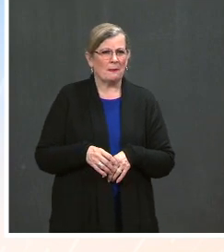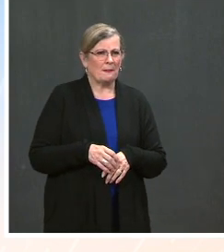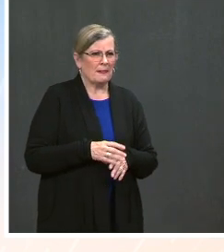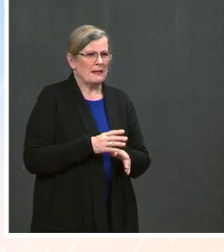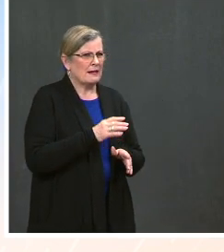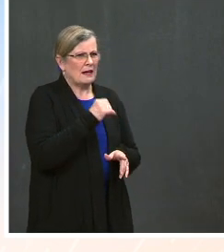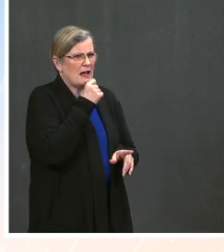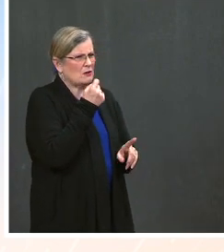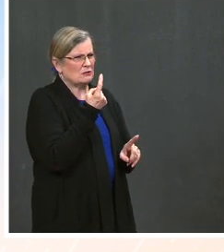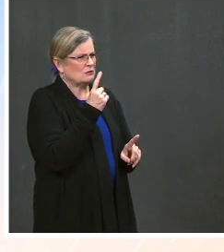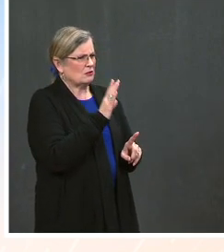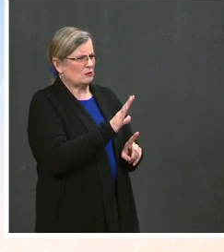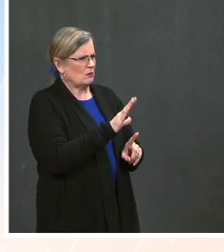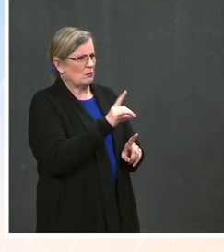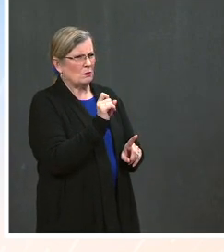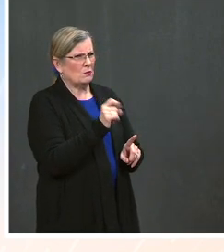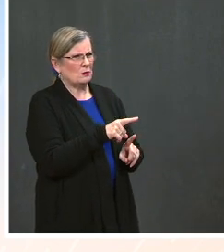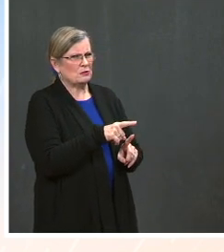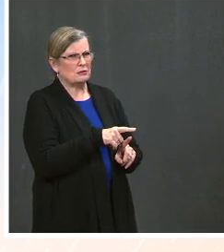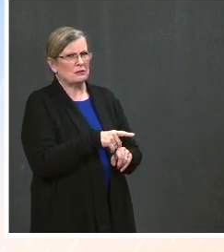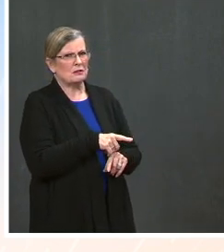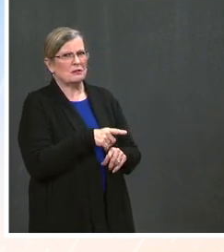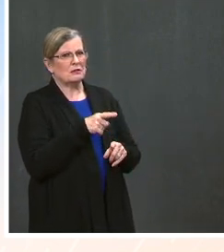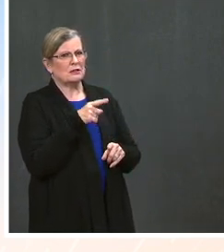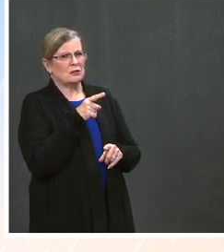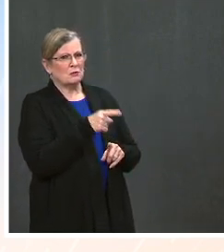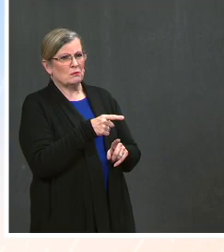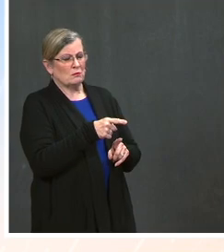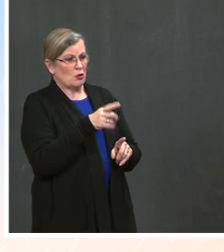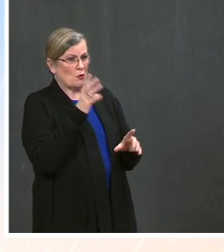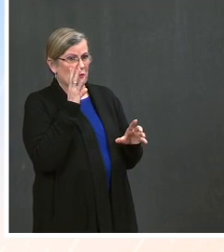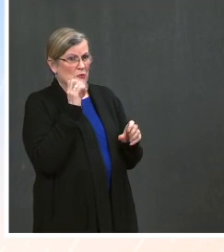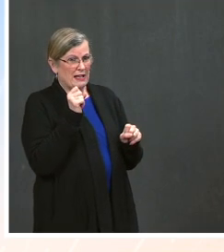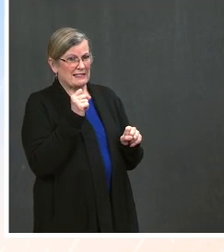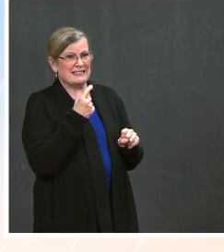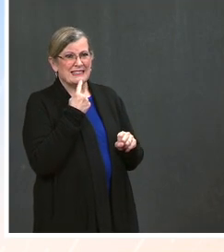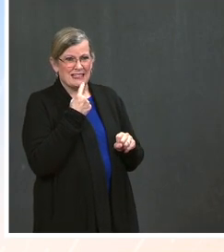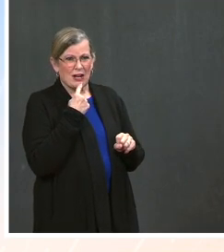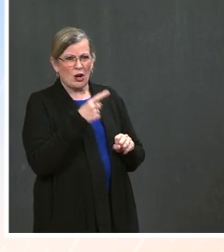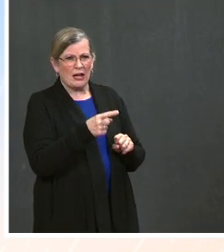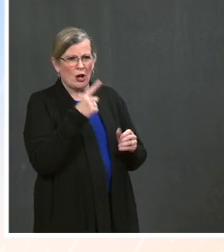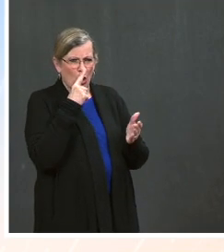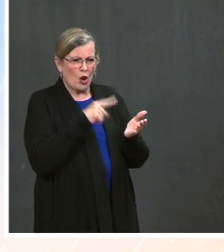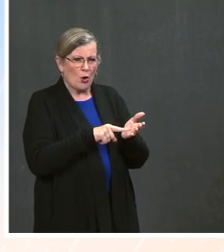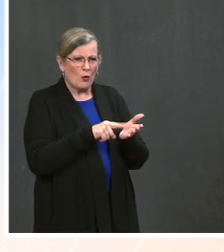The Press: I guess, he's -- the President said he was looking into his options. Ms. Psaki: Yeah. The Press: So are there any other options